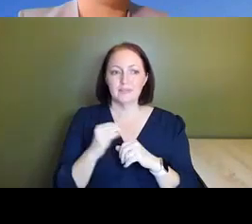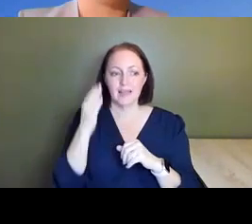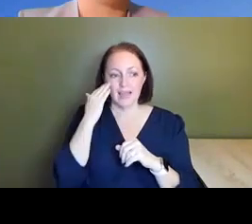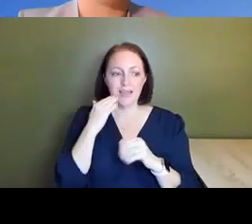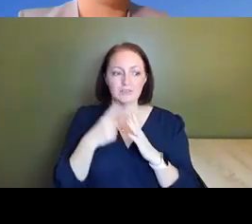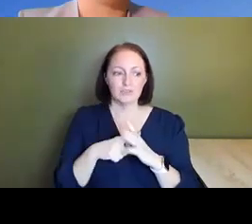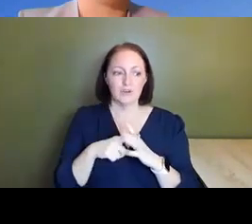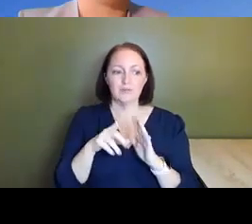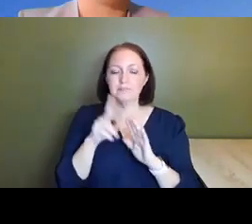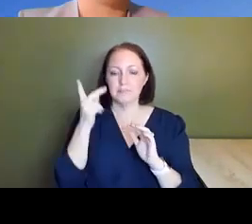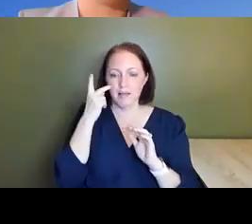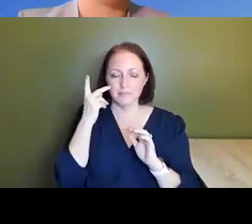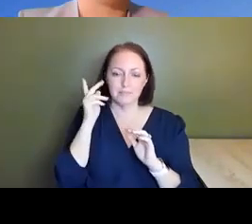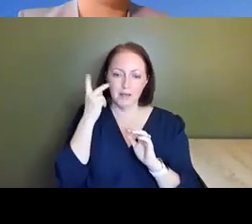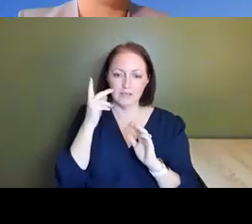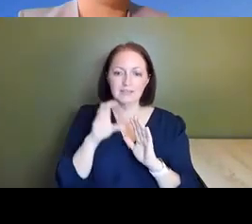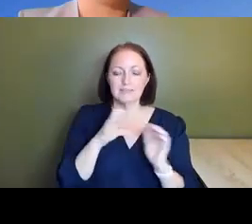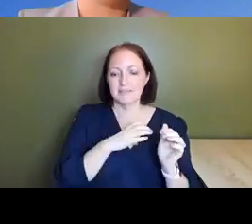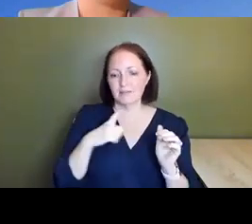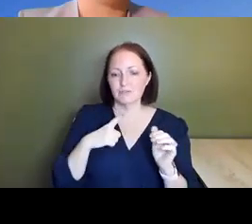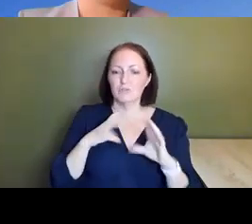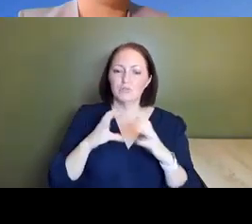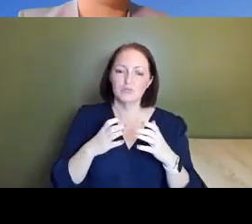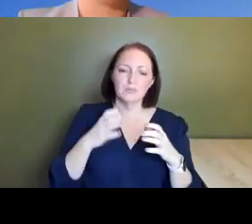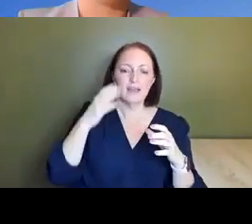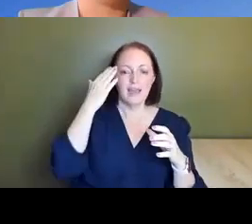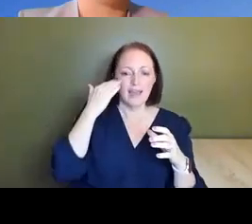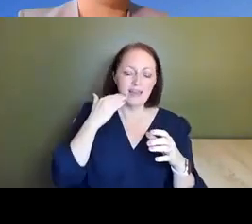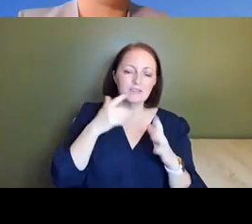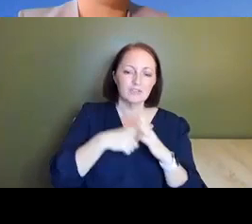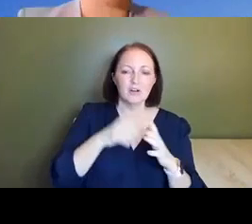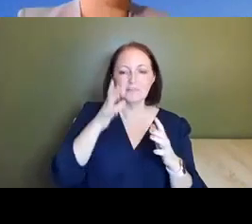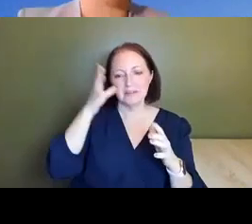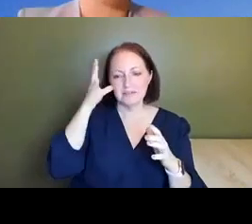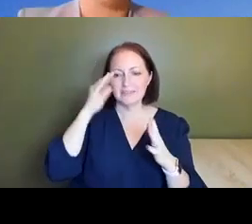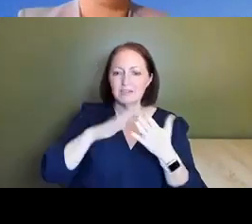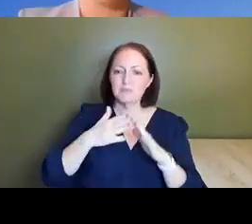Council which are groups of Head Start and Early Head Start parents and community members